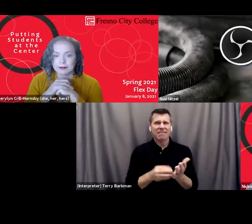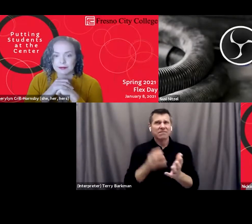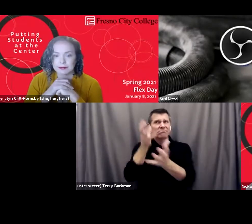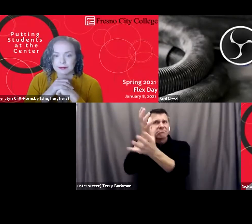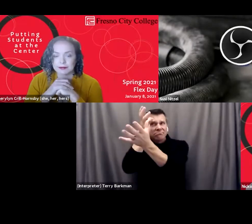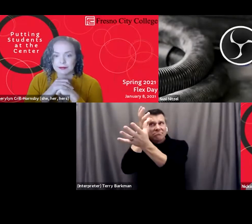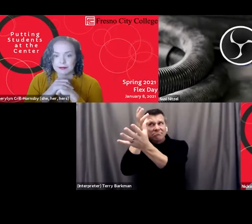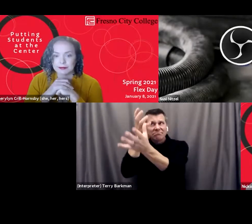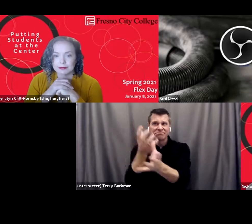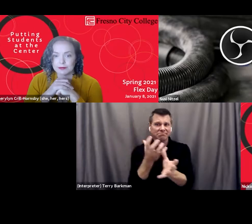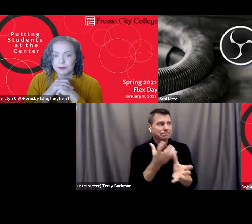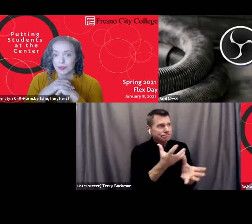provide for students. So yeah,